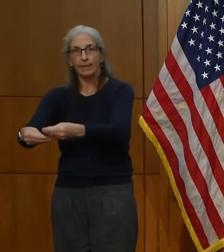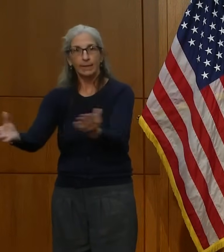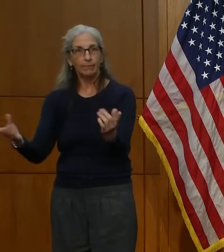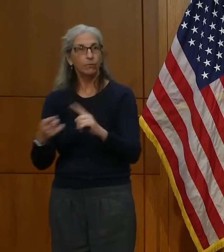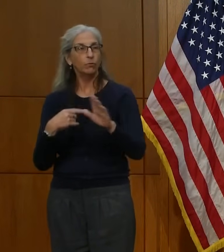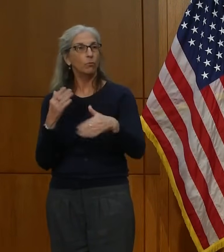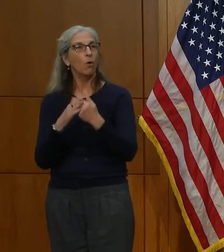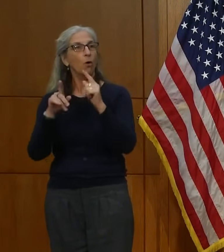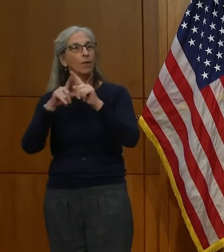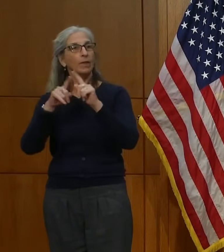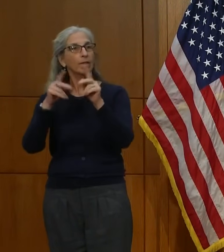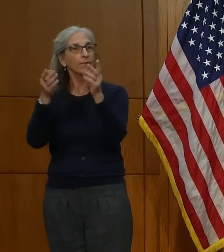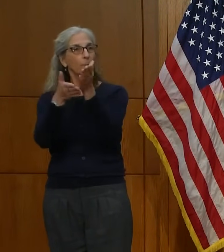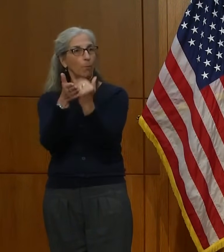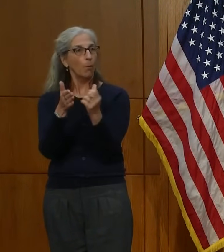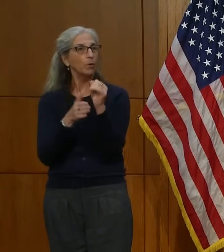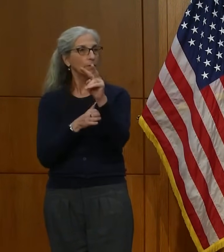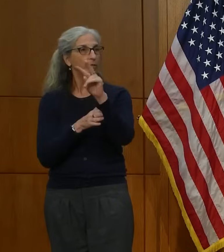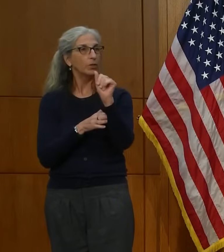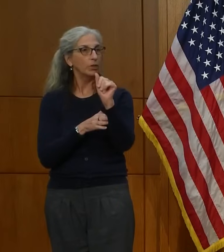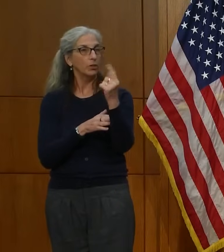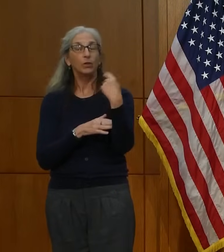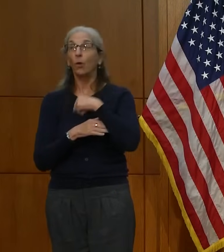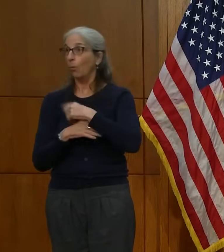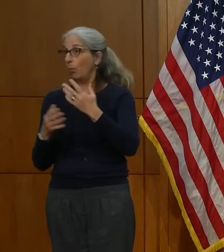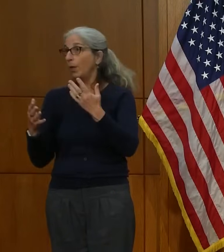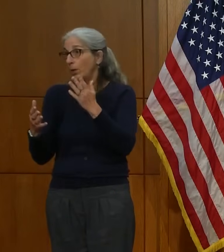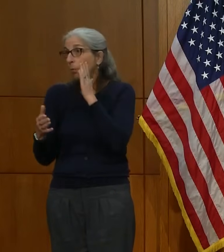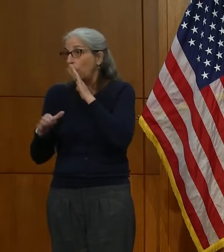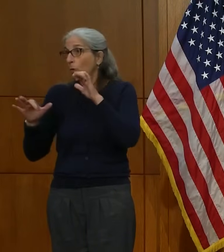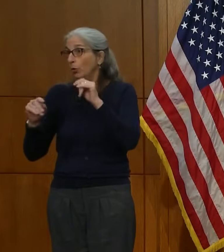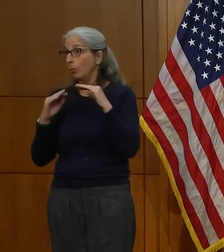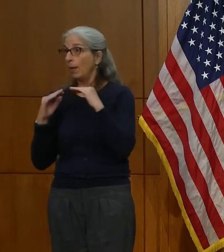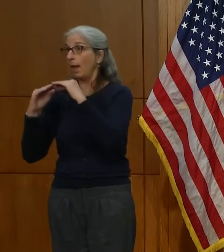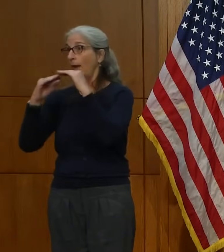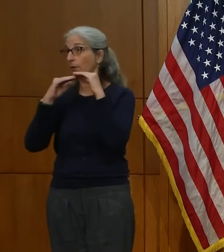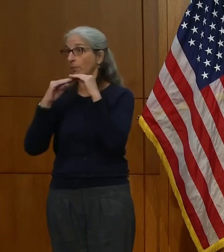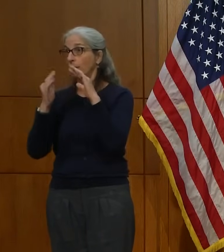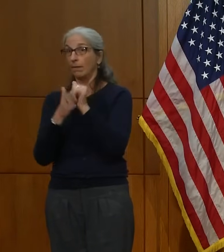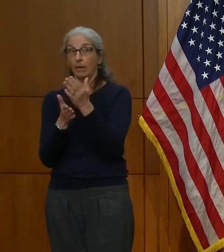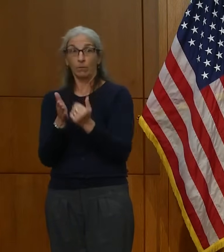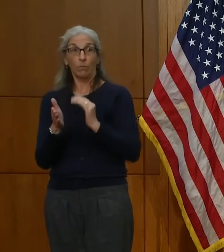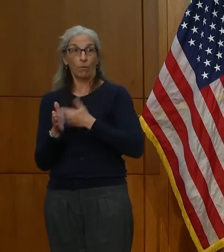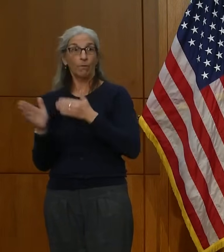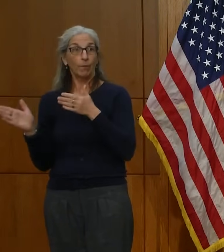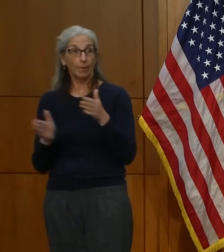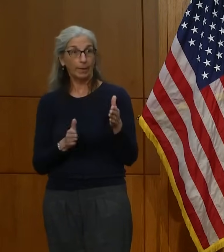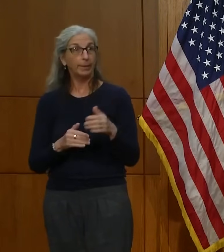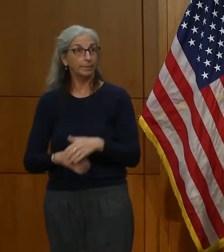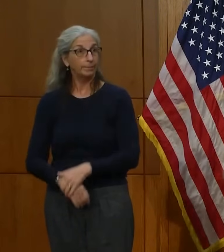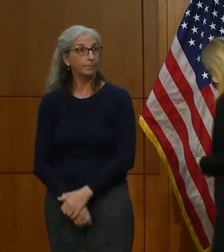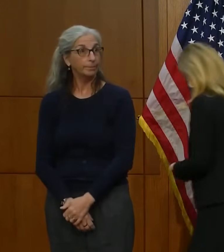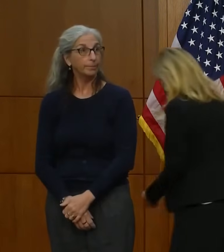WORKING ON OUR DISTRIBUTION PLAN TO ENSURE THAT THE VACCINE GETS TO ALL PARTS OF VIRGINIA. AND WE'RE LOOKING AT DOING THAT